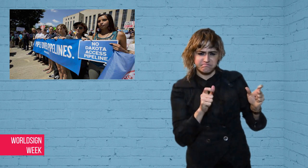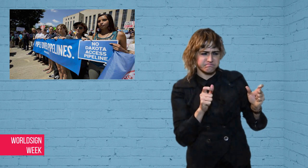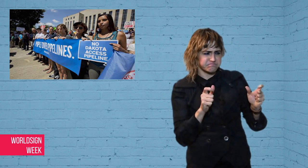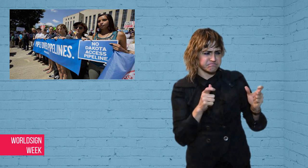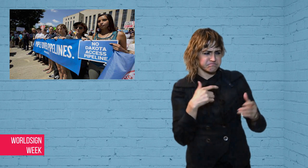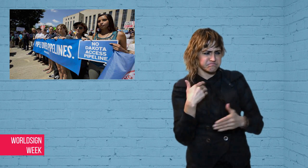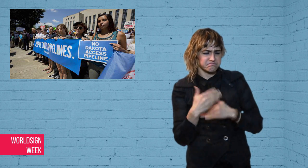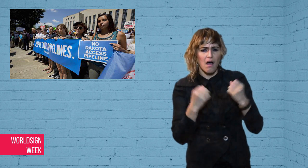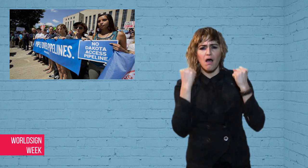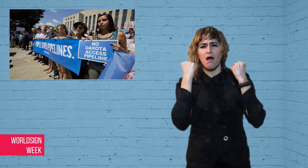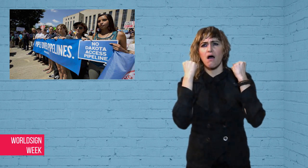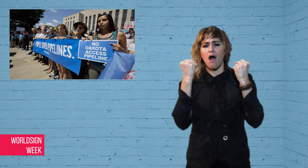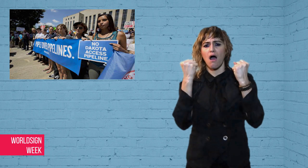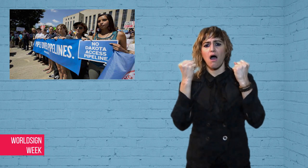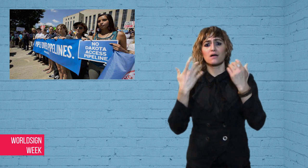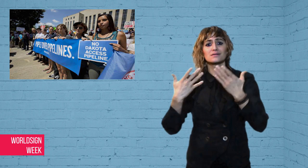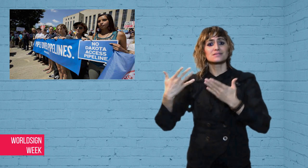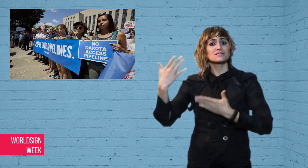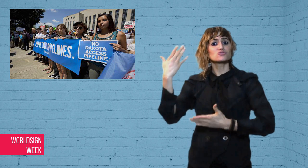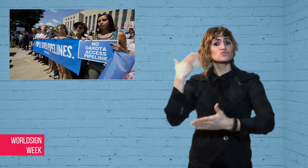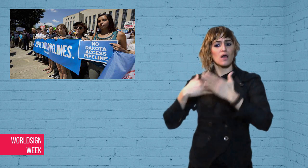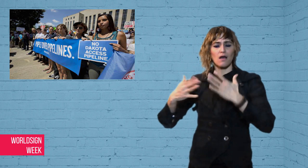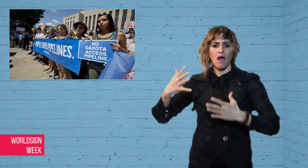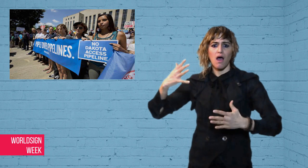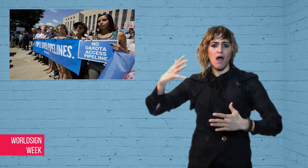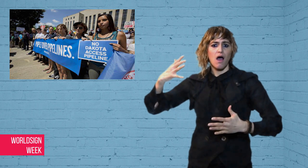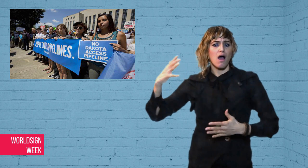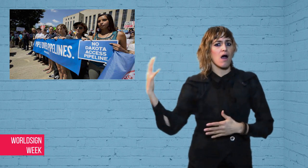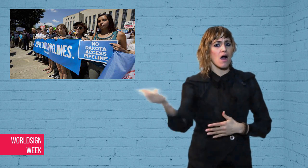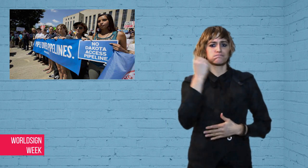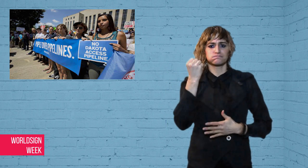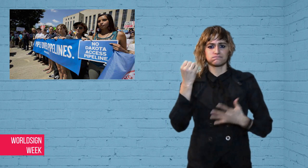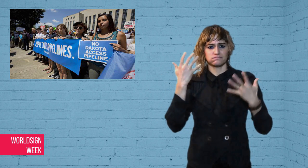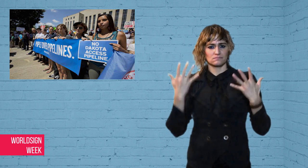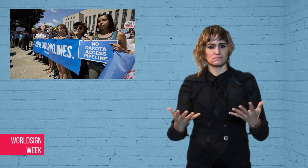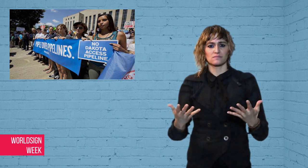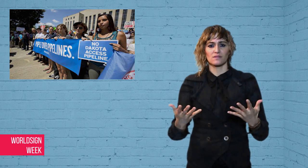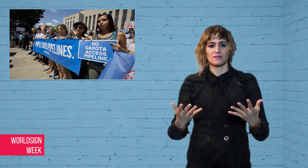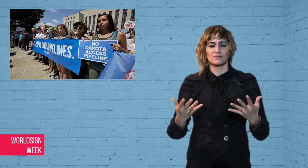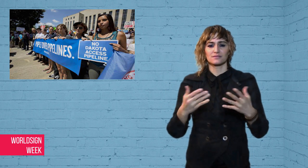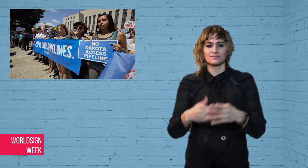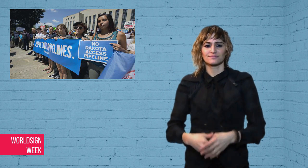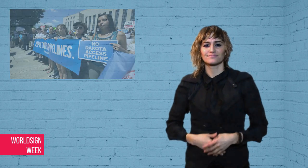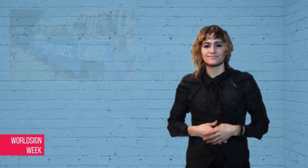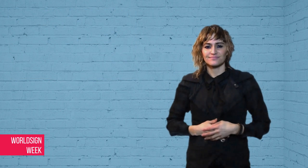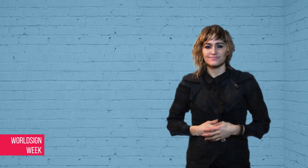their ground until they got the historic victory.